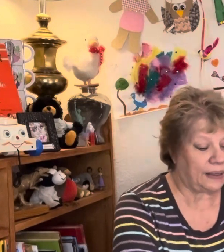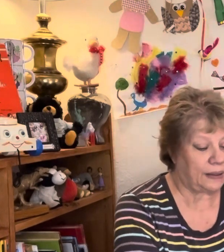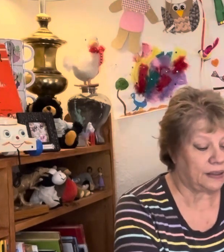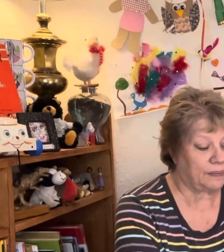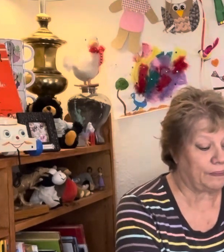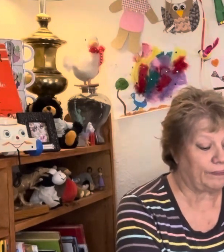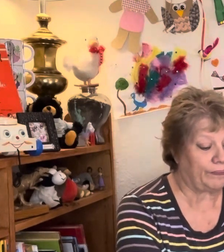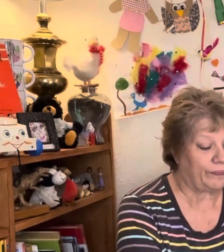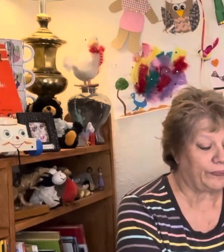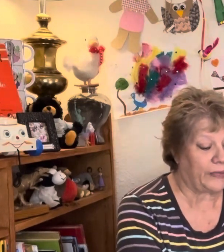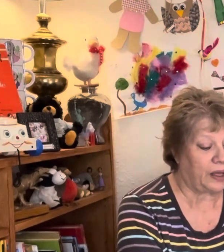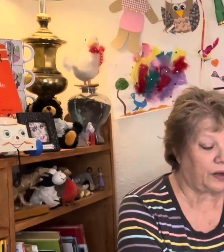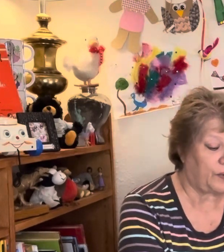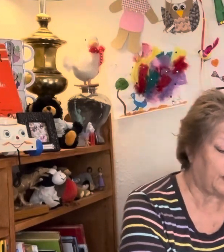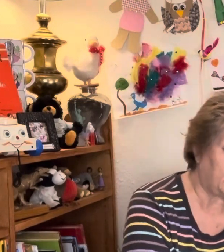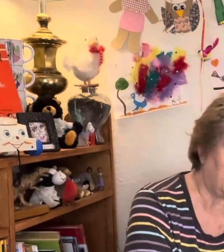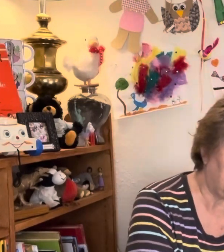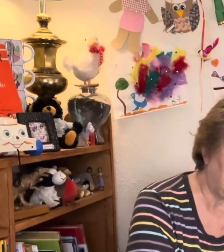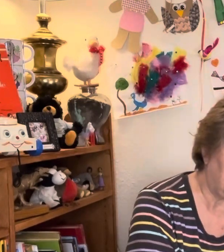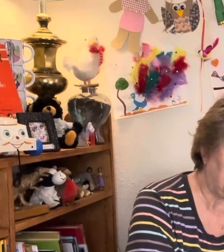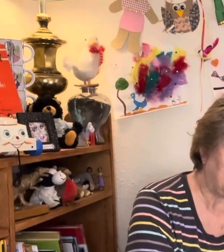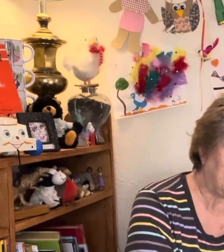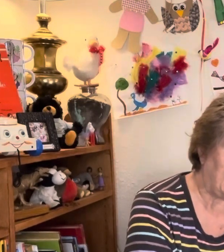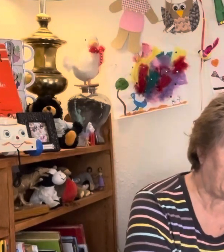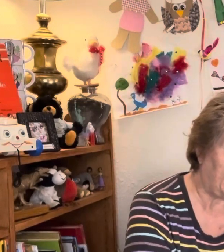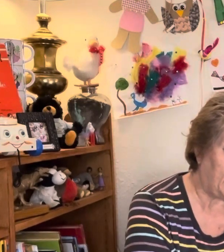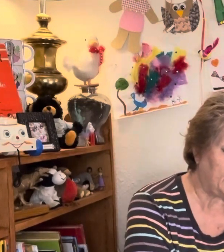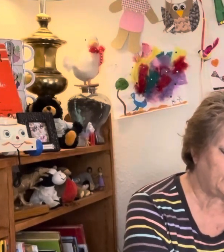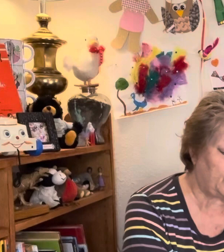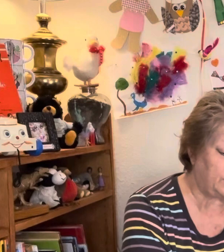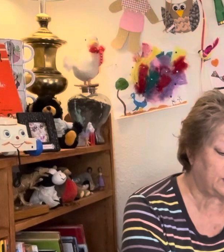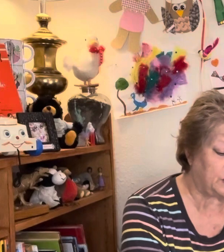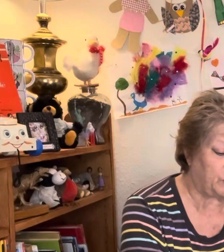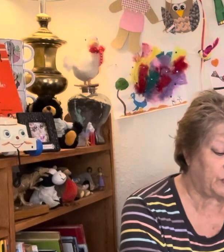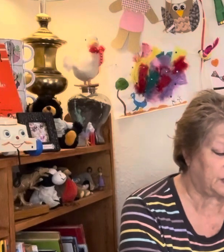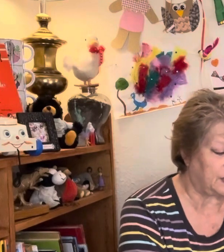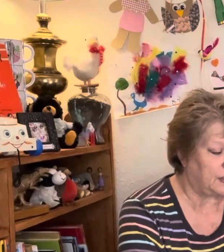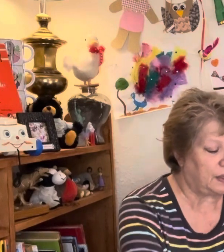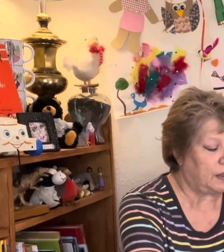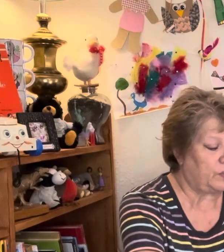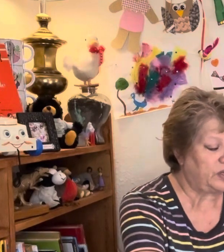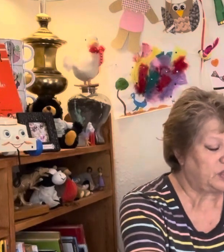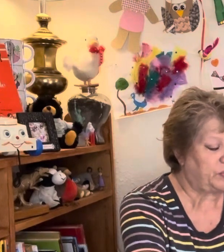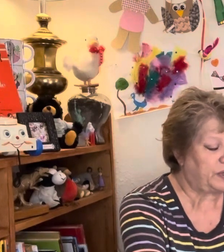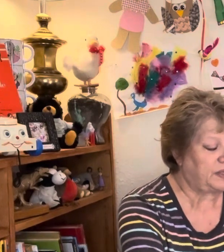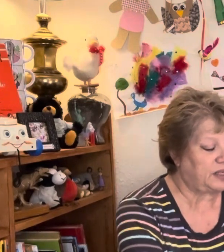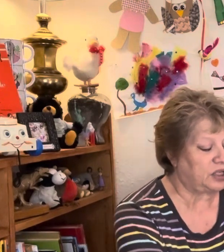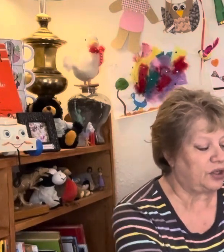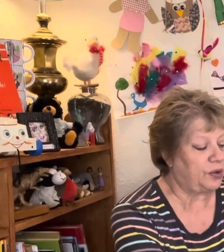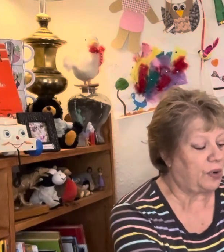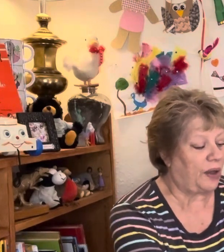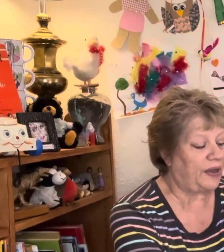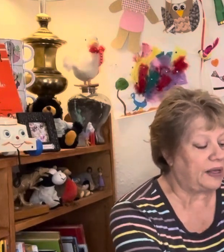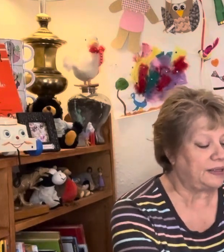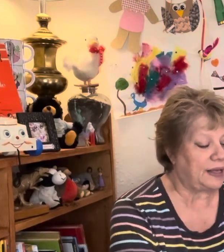And, you know. It could slide on out. So we just put a touch of glue on the inside.